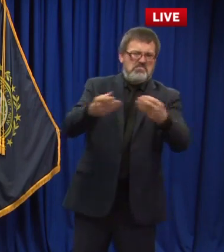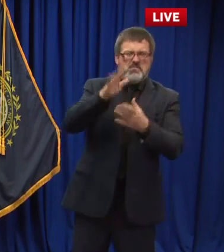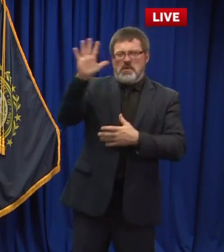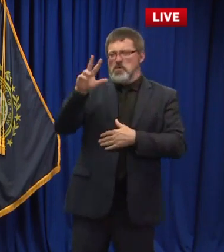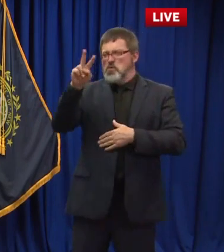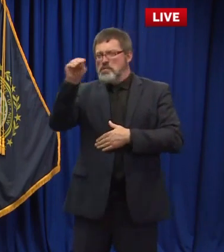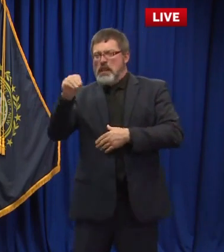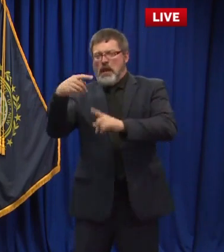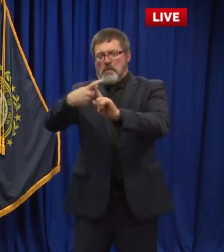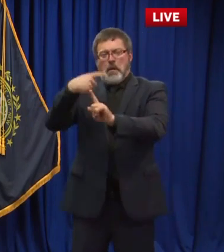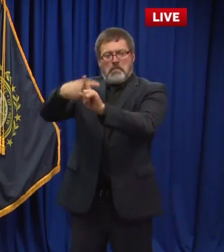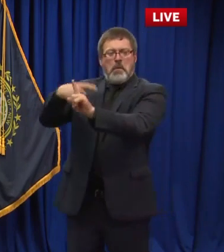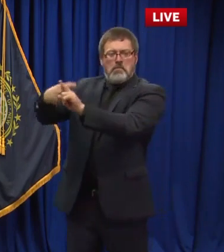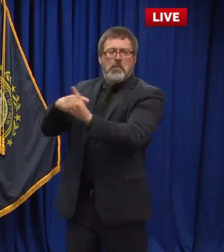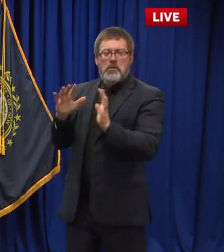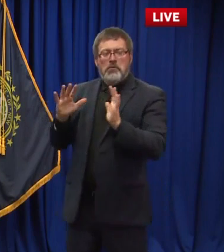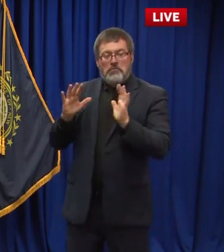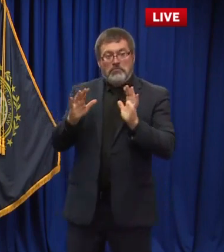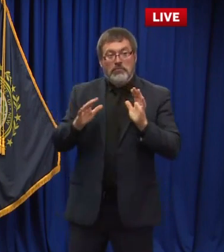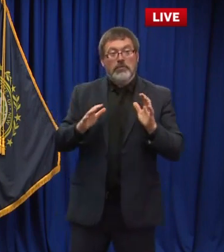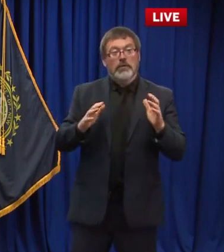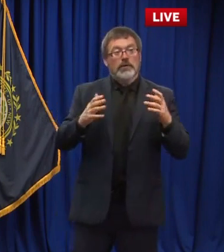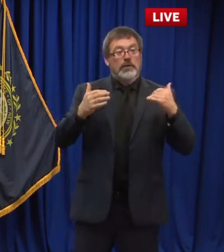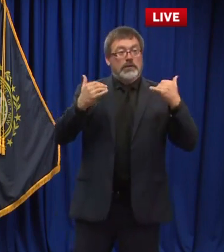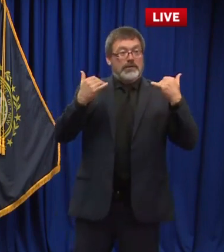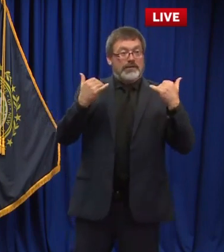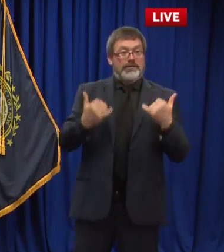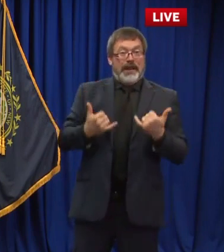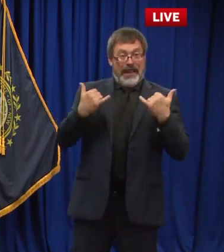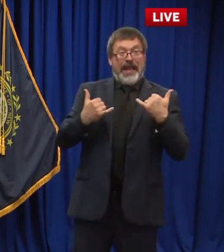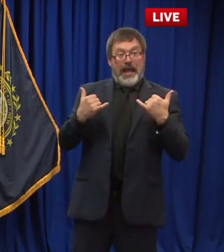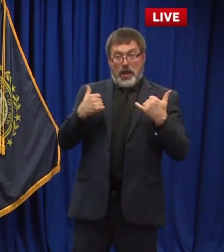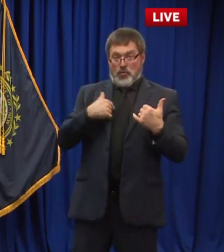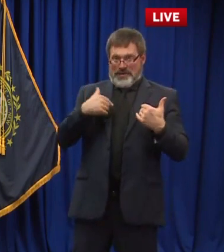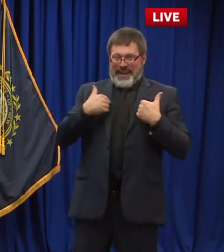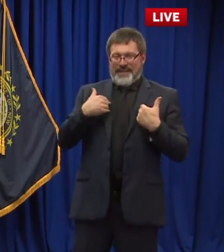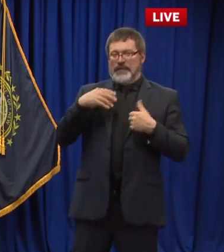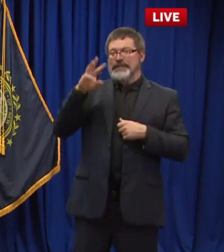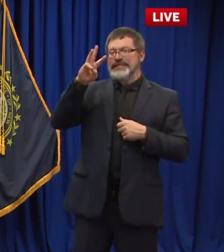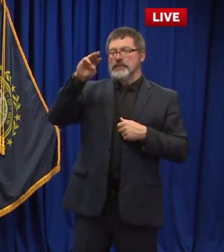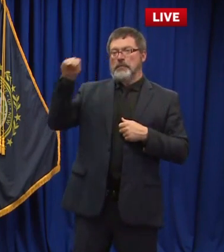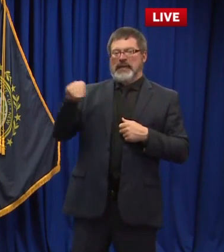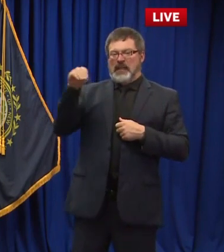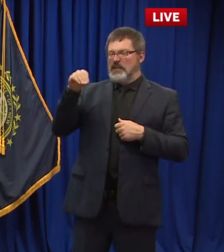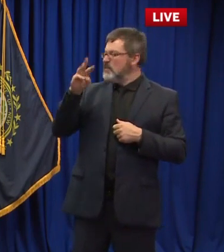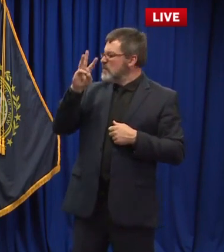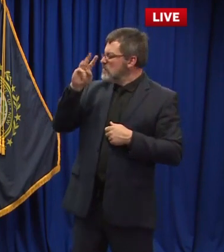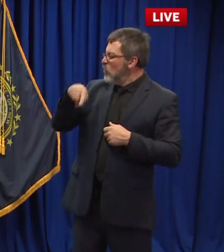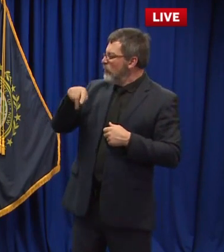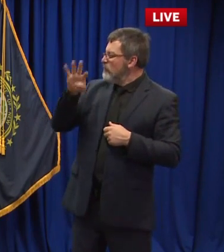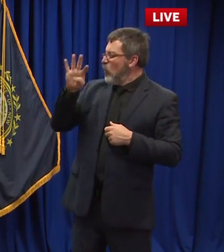HAVE A BURN RATE PER MONTH OF 2.3 MILLION MASKS PER MONTH. WE HAVE ABOUT 6.5 MILLION ON HAND.